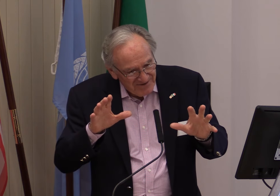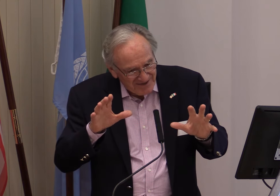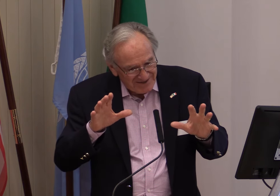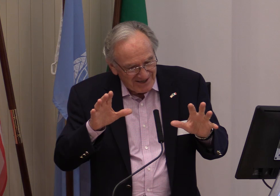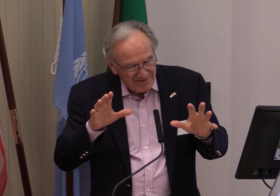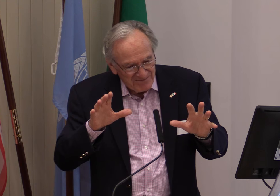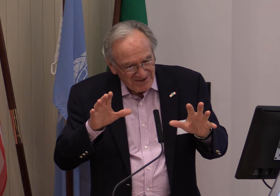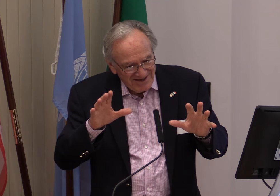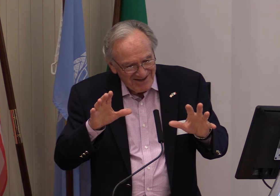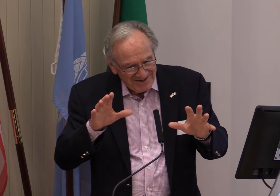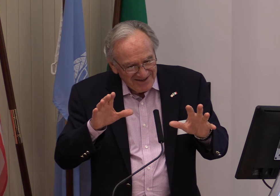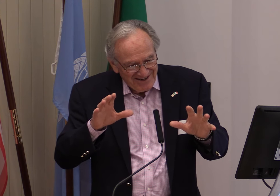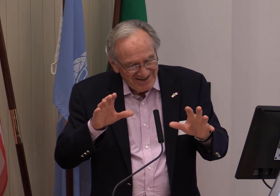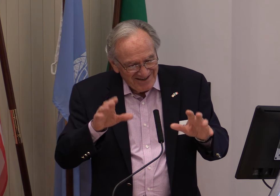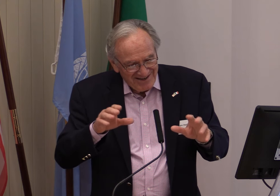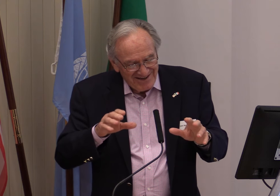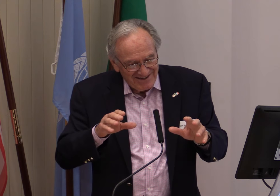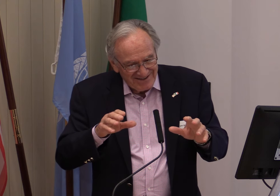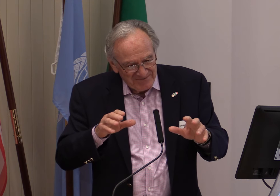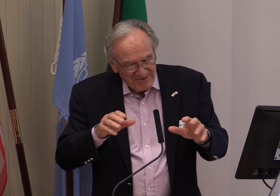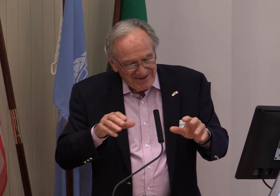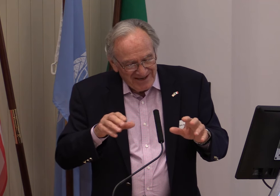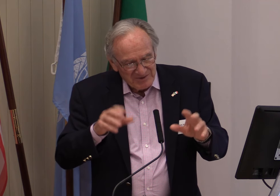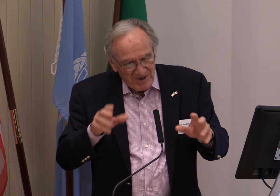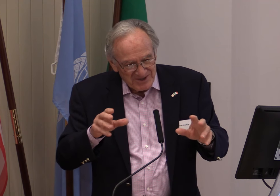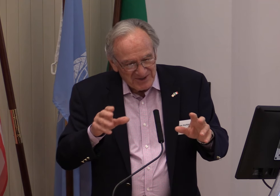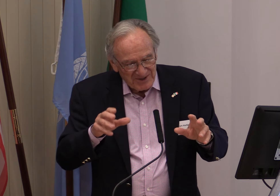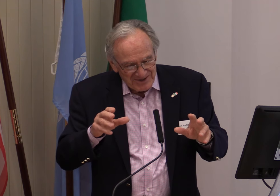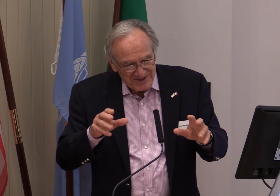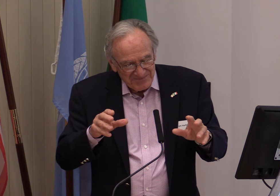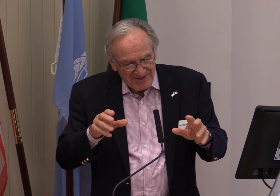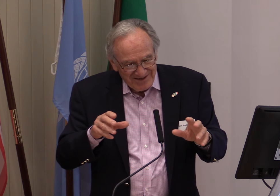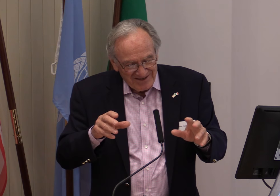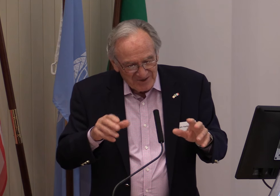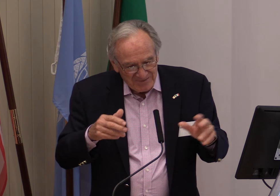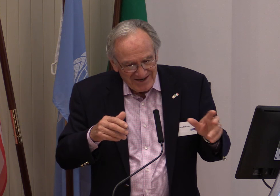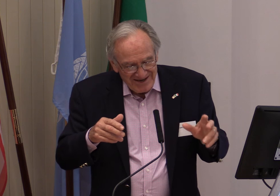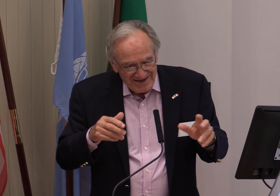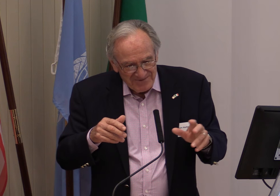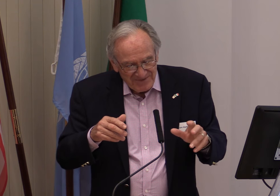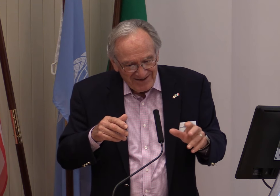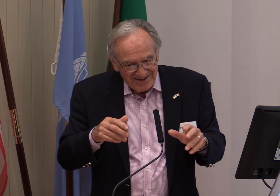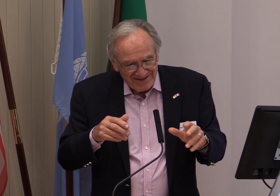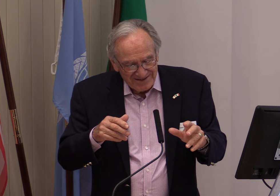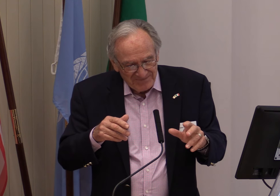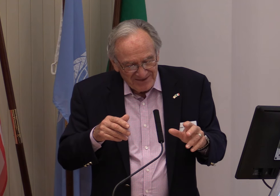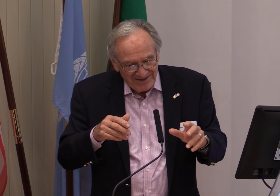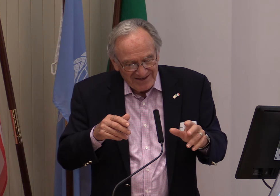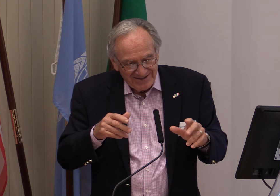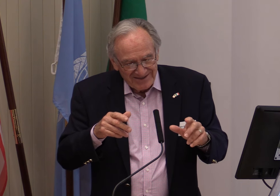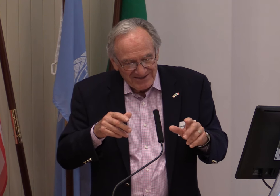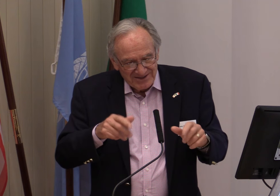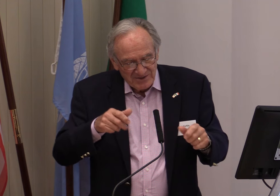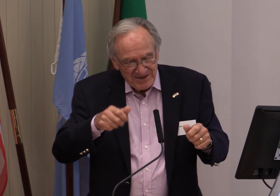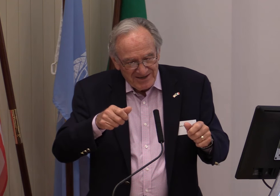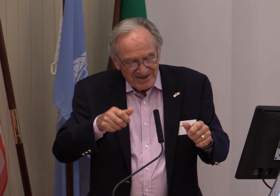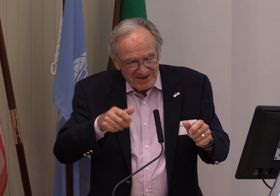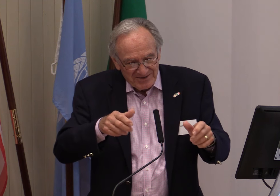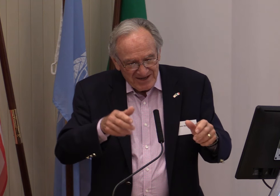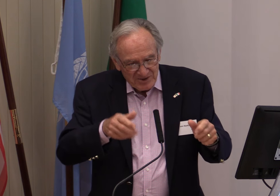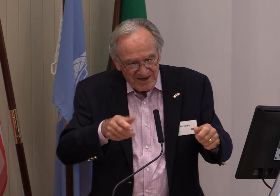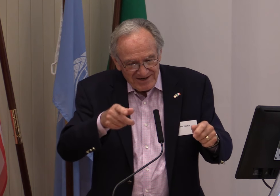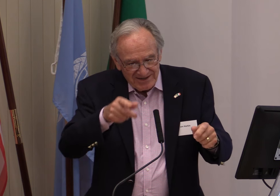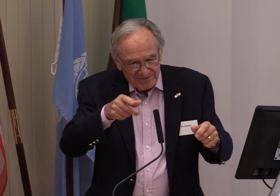evening time, and I was watching all this with my aide, and so they then tried to get